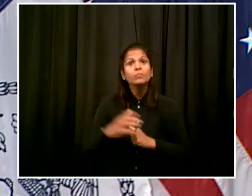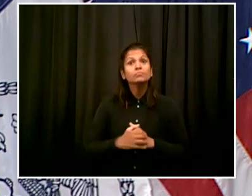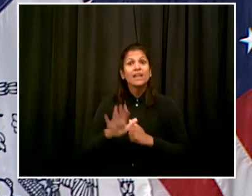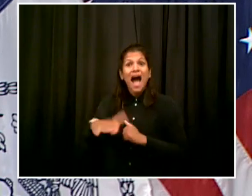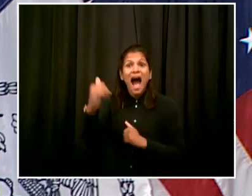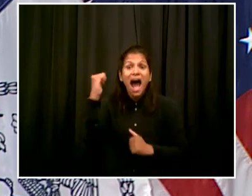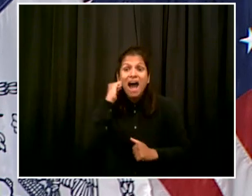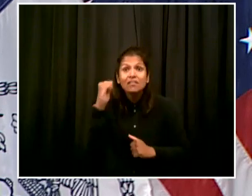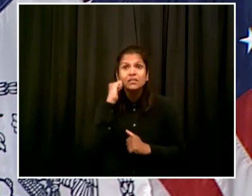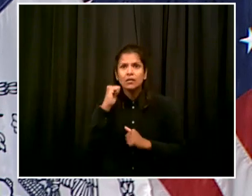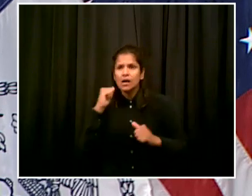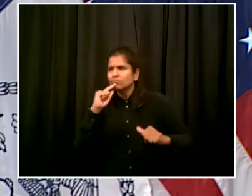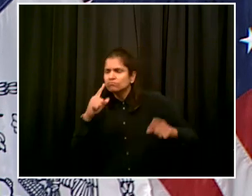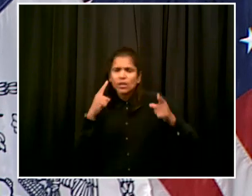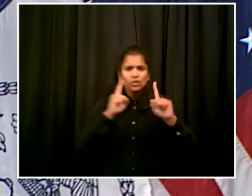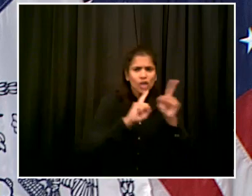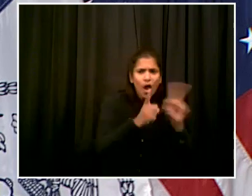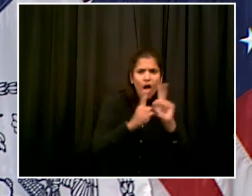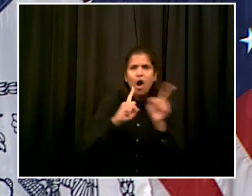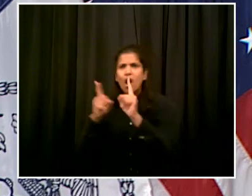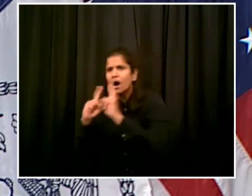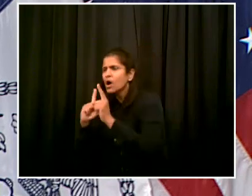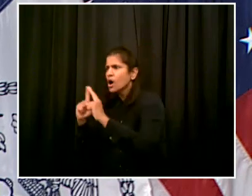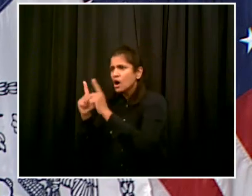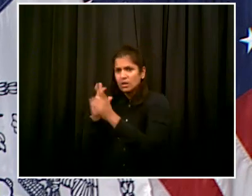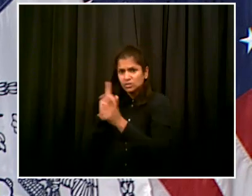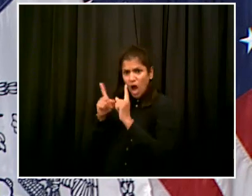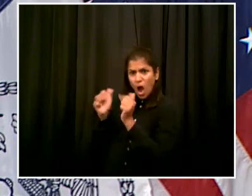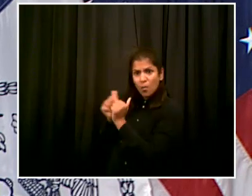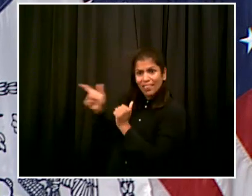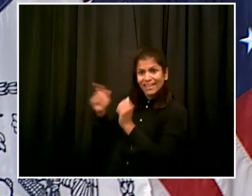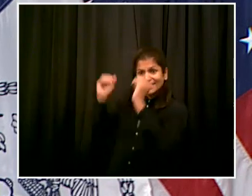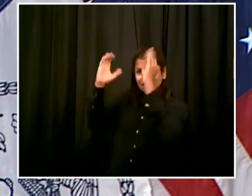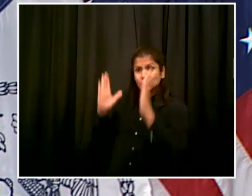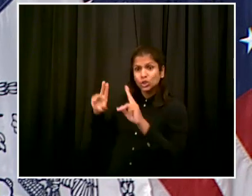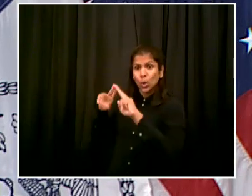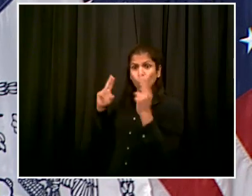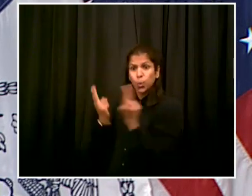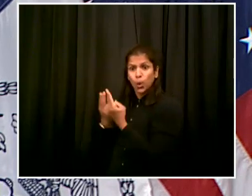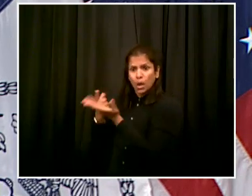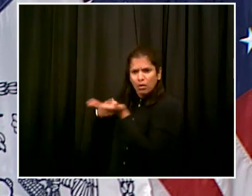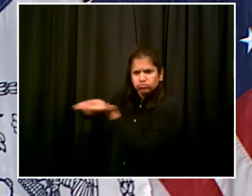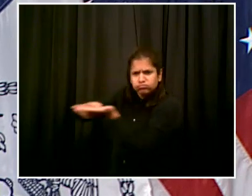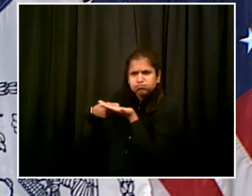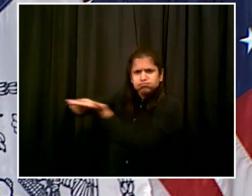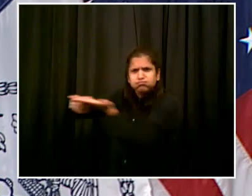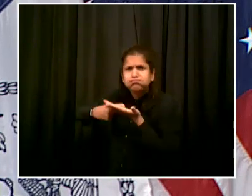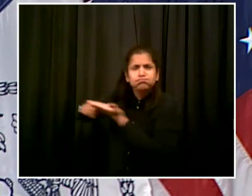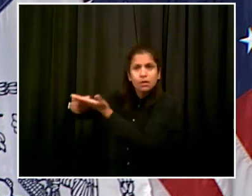A WHOLE HOST OF ISSUES.